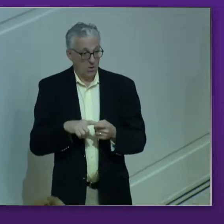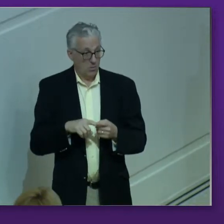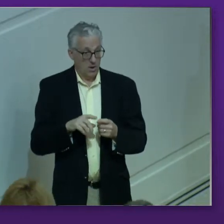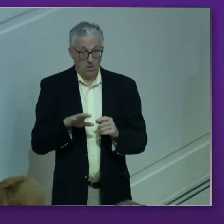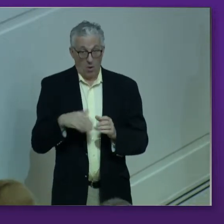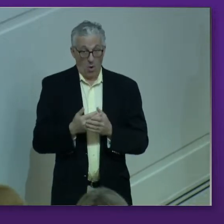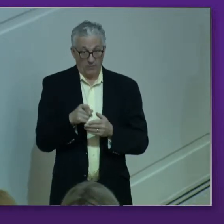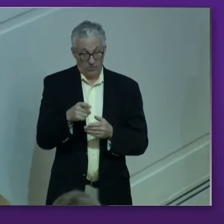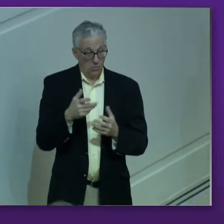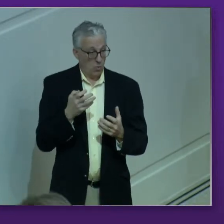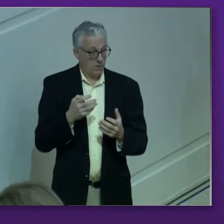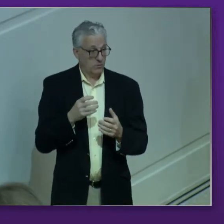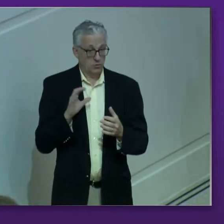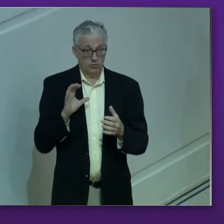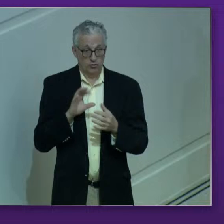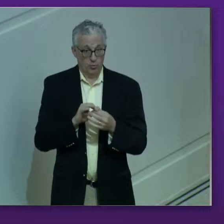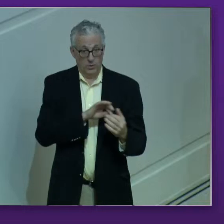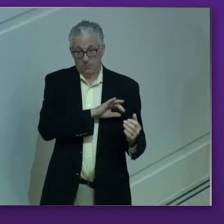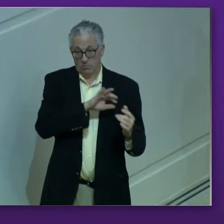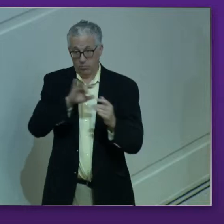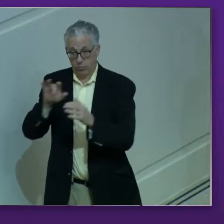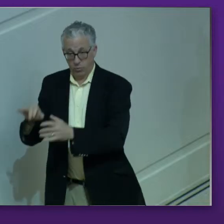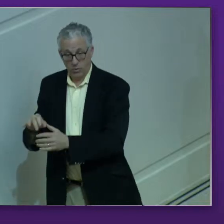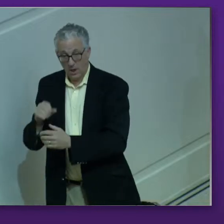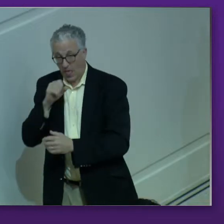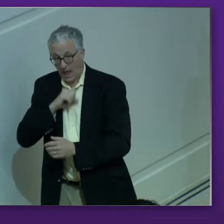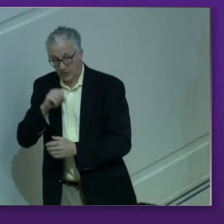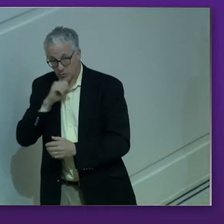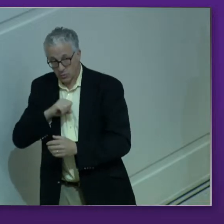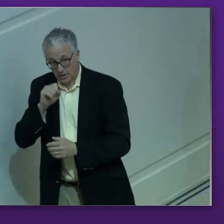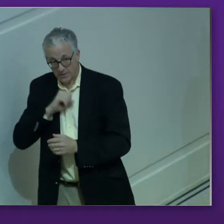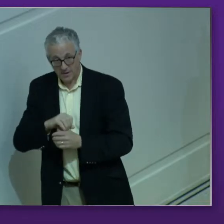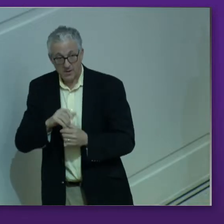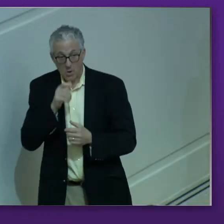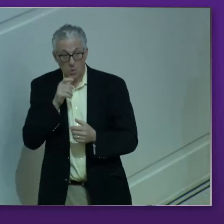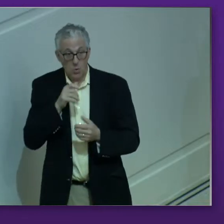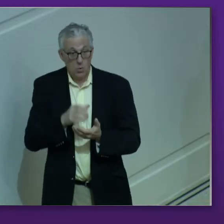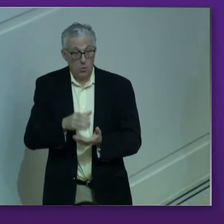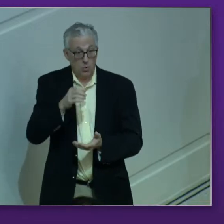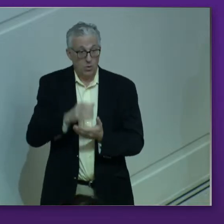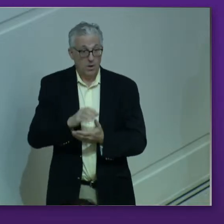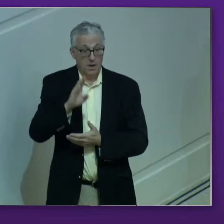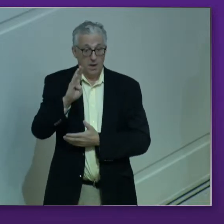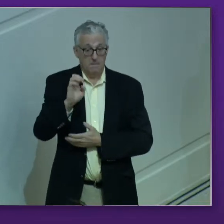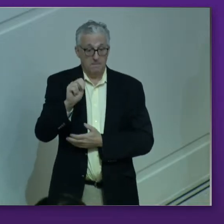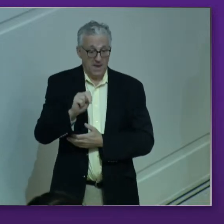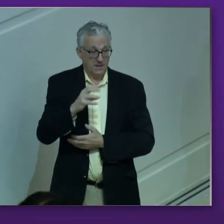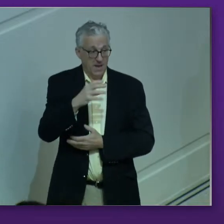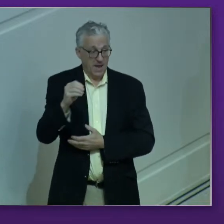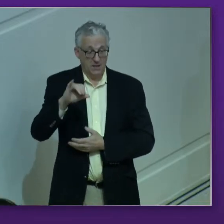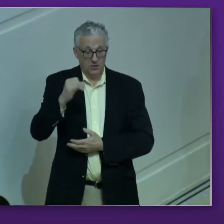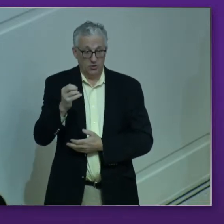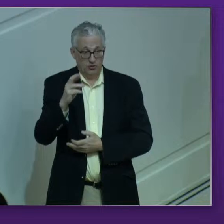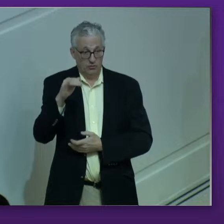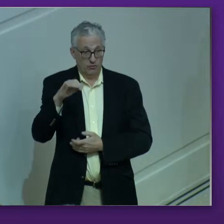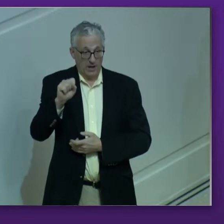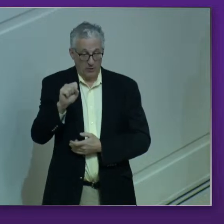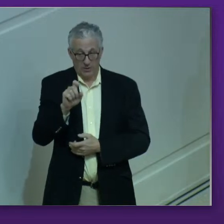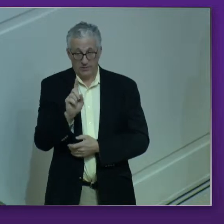OF SCHOLARSHIPS AT THIS YEAR. IN ADDITION TO FOOD SUPPORT AND EMERGENCY ASSISTANCE. AS A